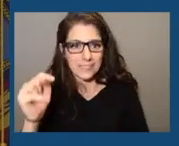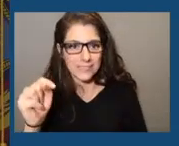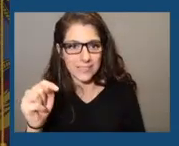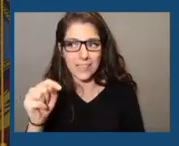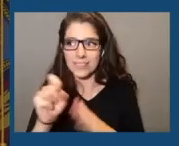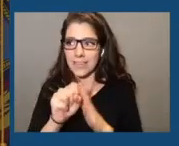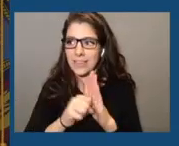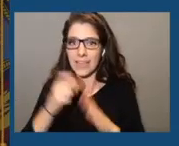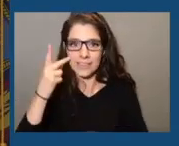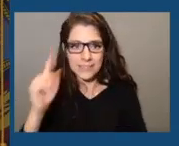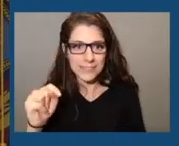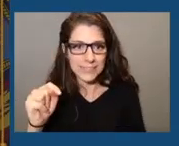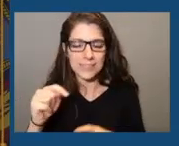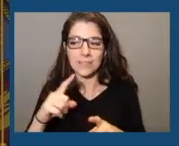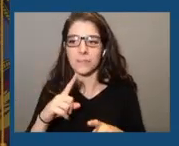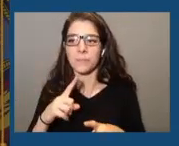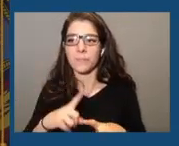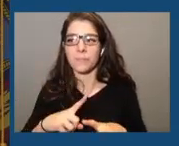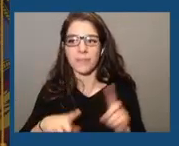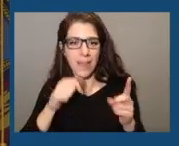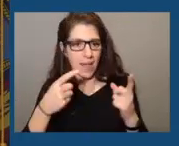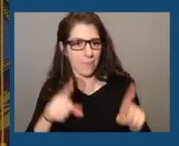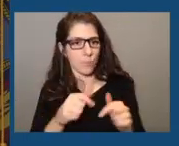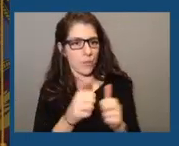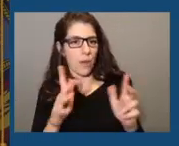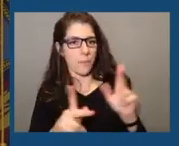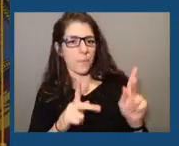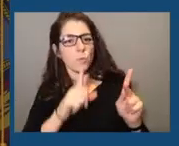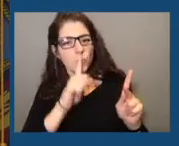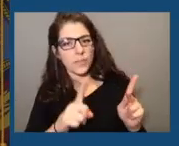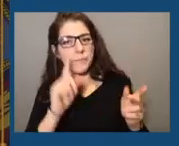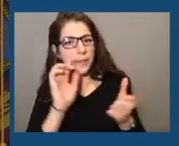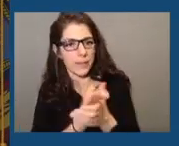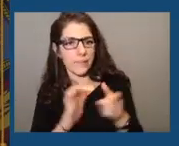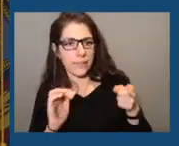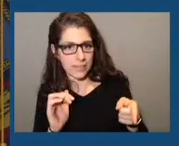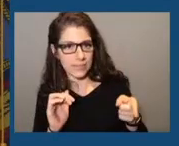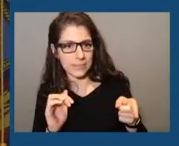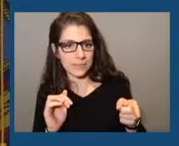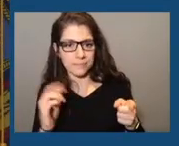but it would not be happening without people who truly believe in this, even something like car thefts.